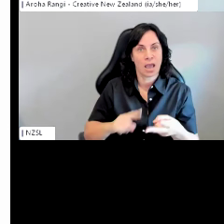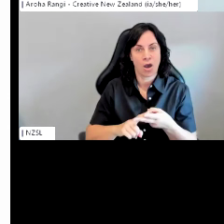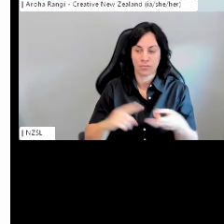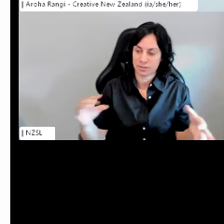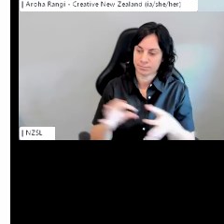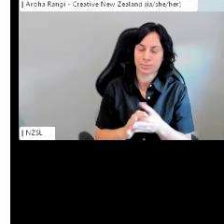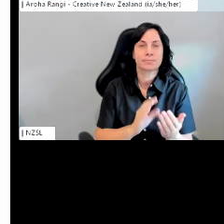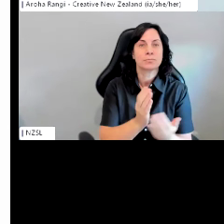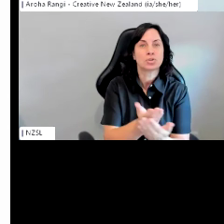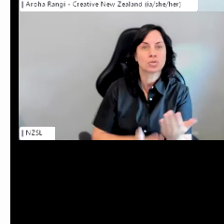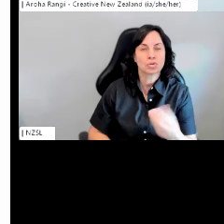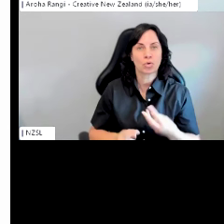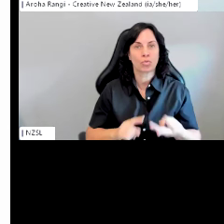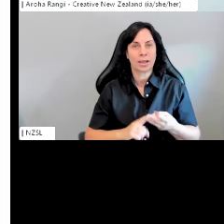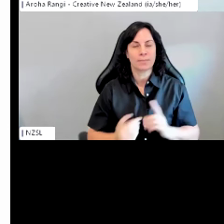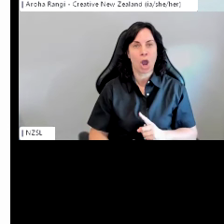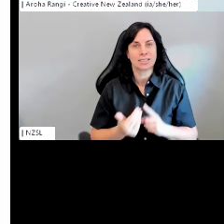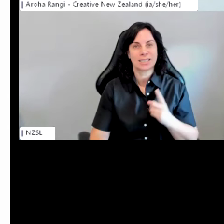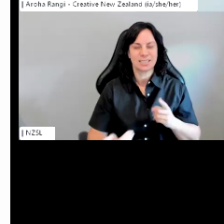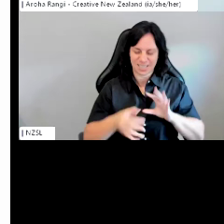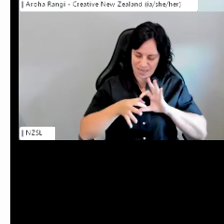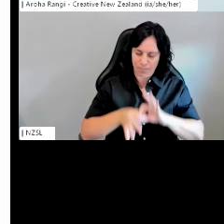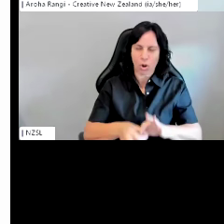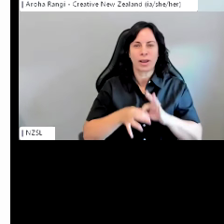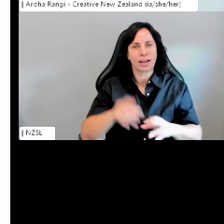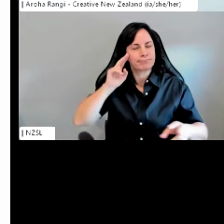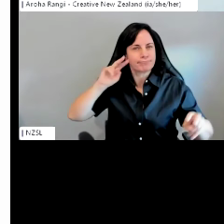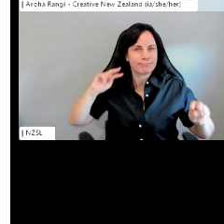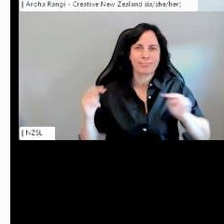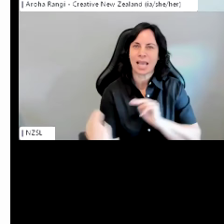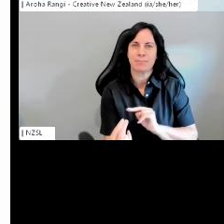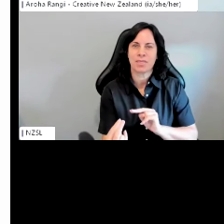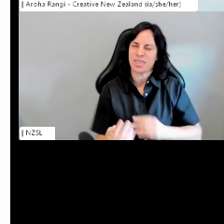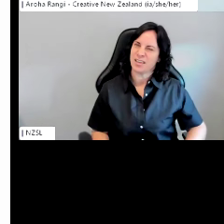uh, you know, sense of identity, belonging, empathy. Um, so you need to turn the emotion up